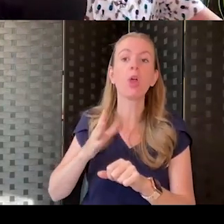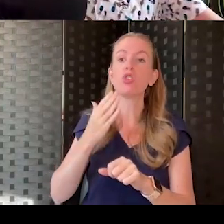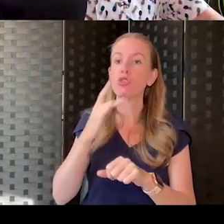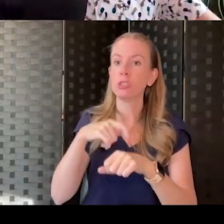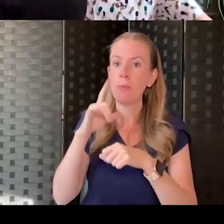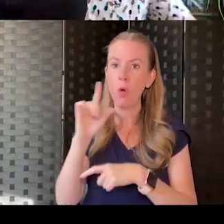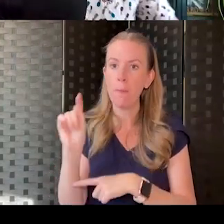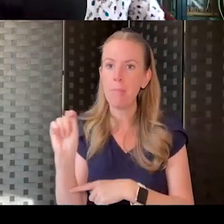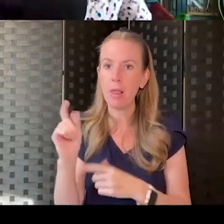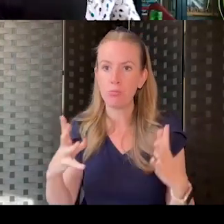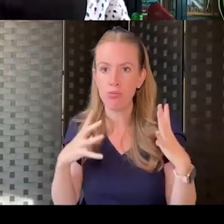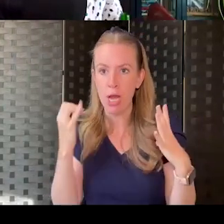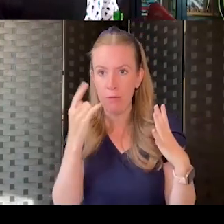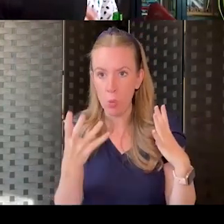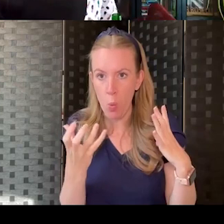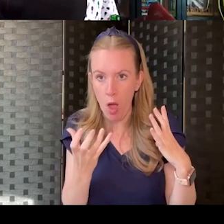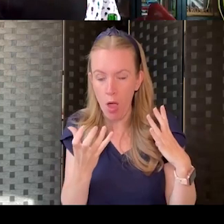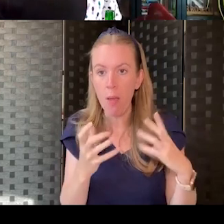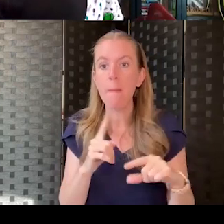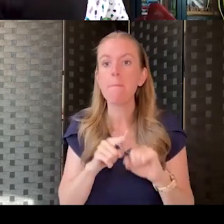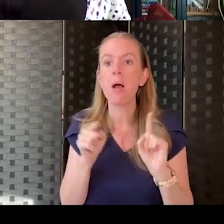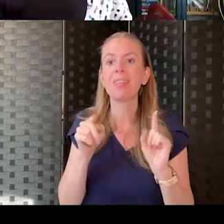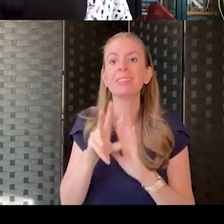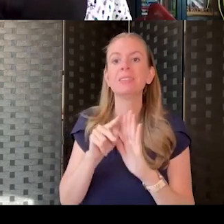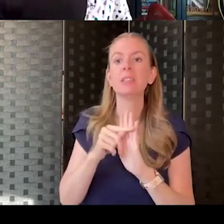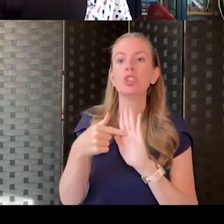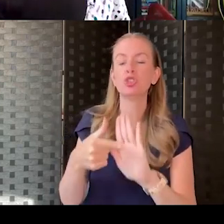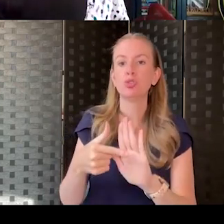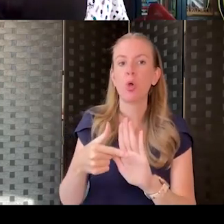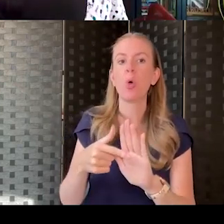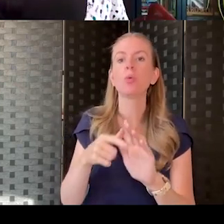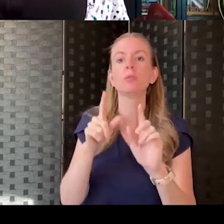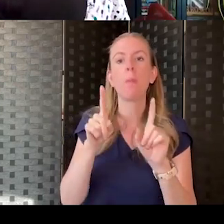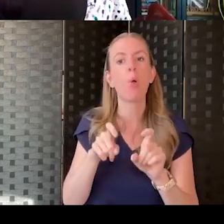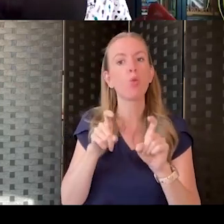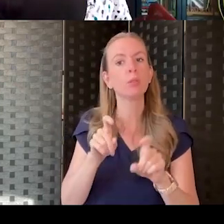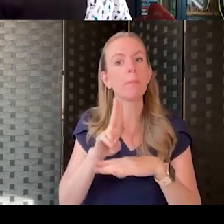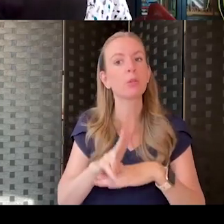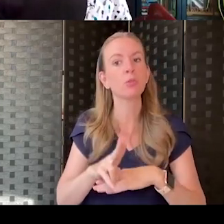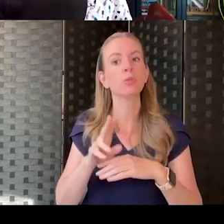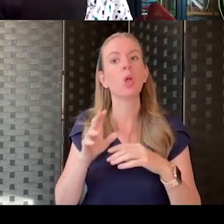break if you want one. Anyway. This video shows a prototype in use with a visible live region,